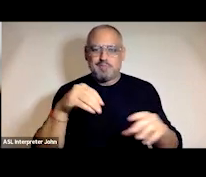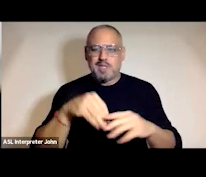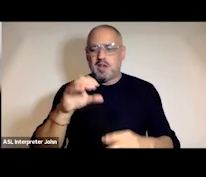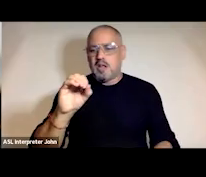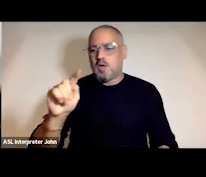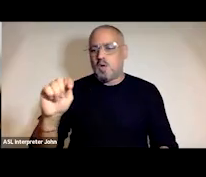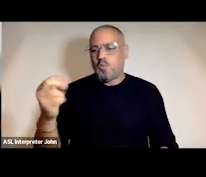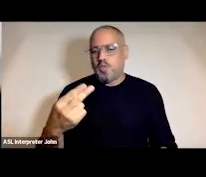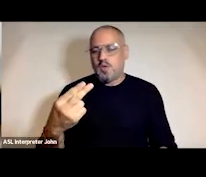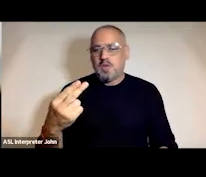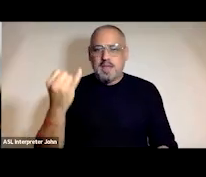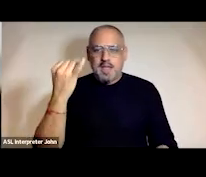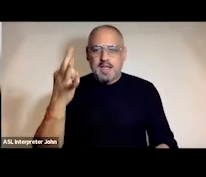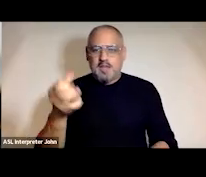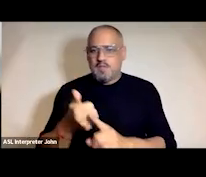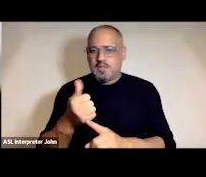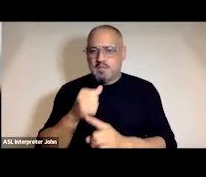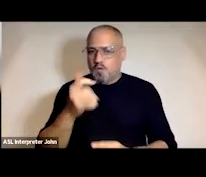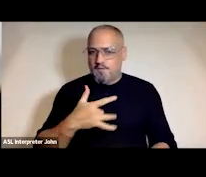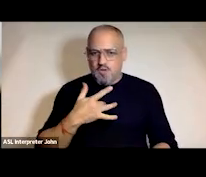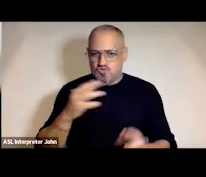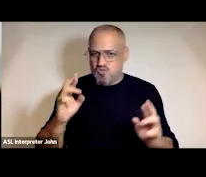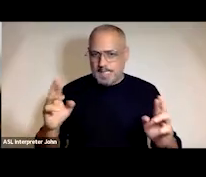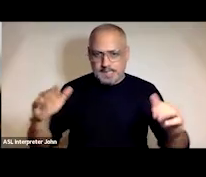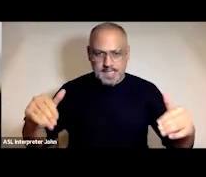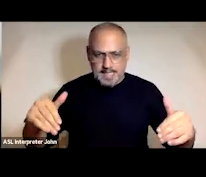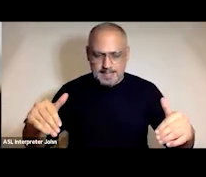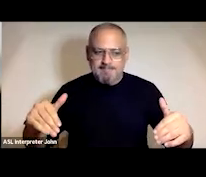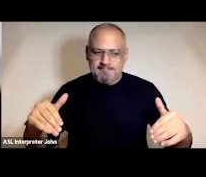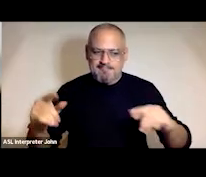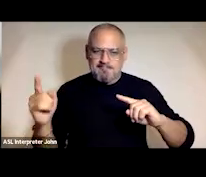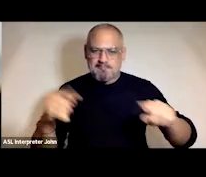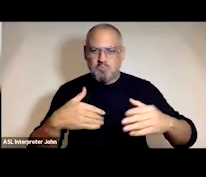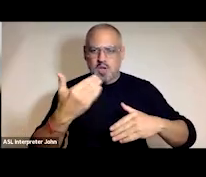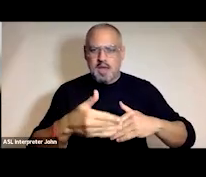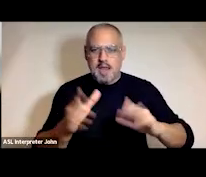If you don't feel ready to use it just yet, attend our next orientation